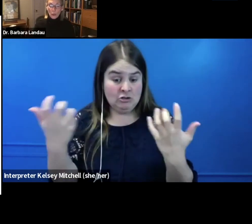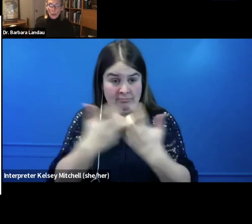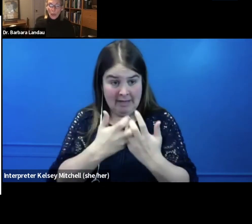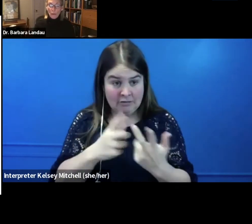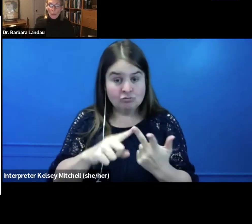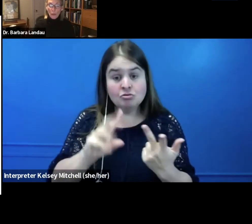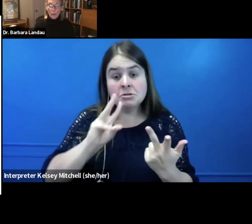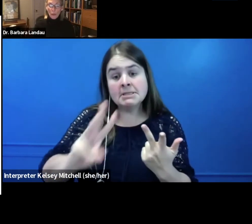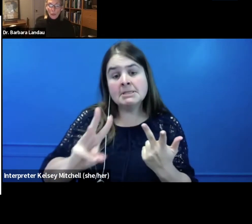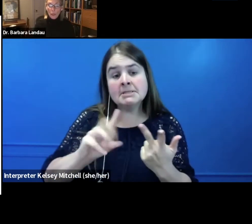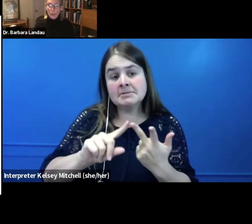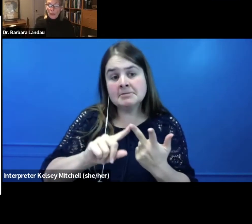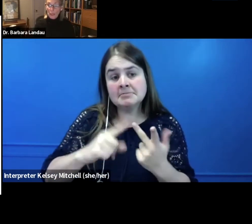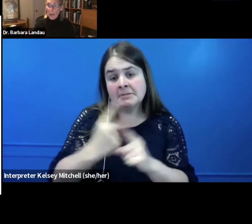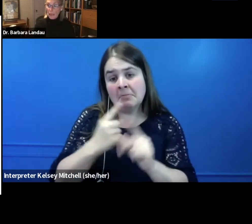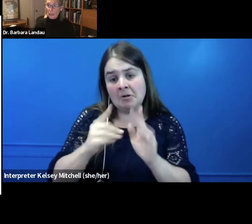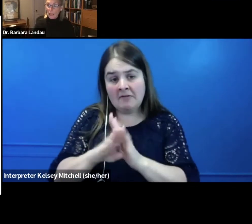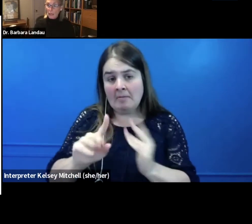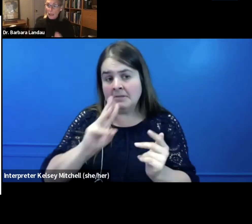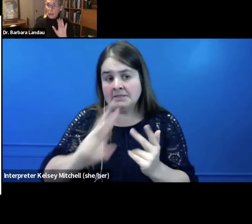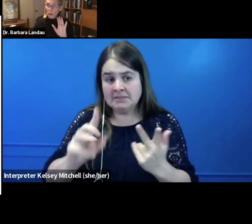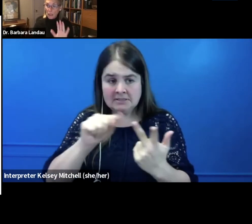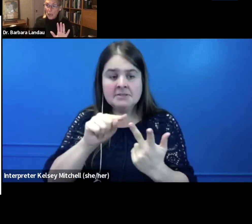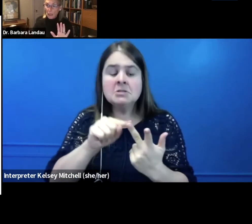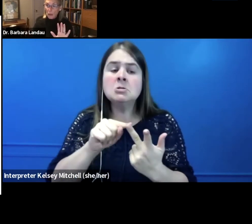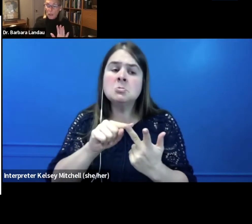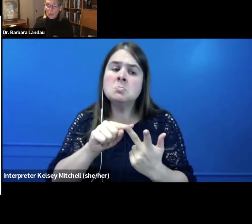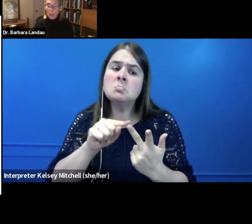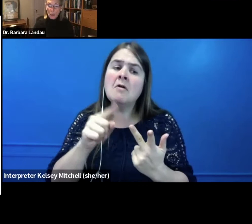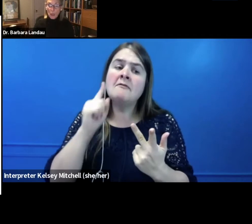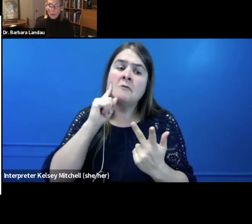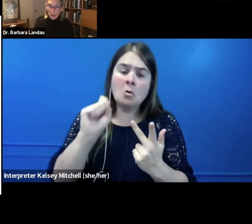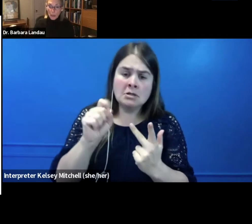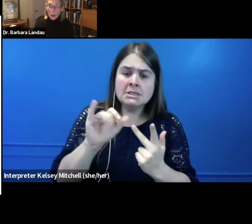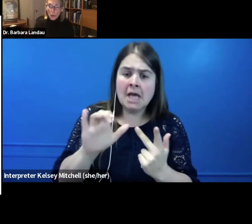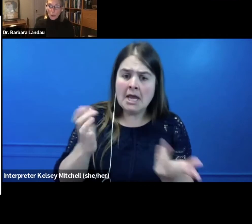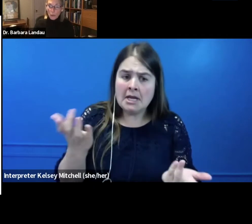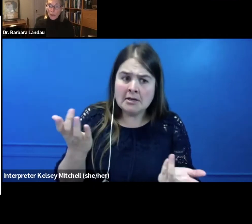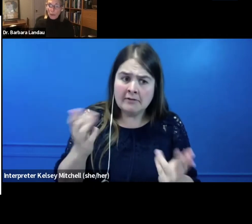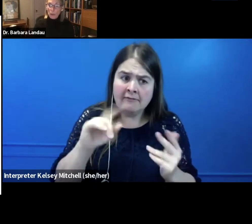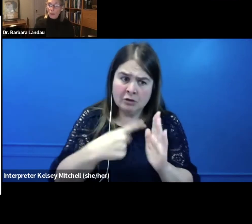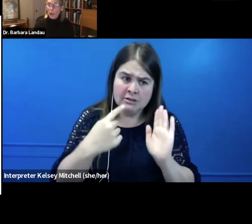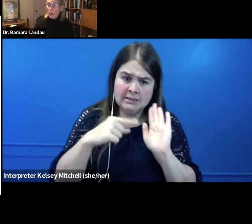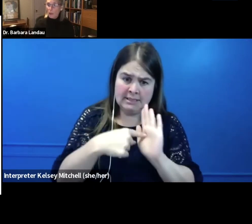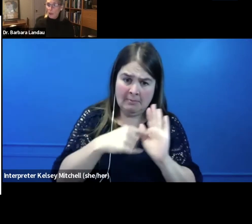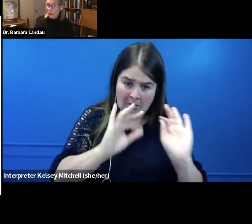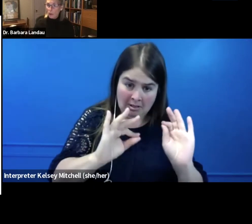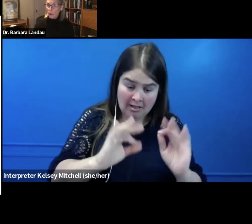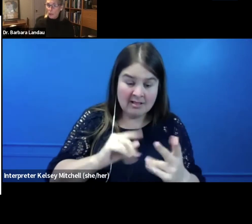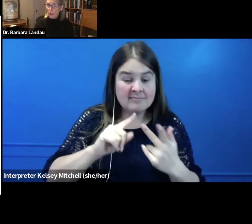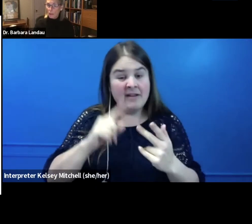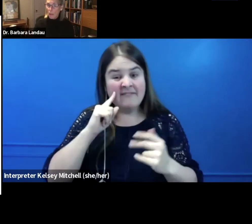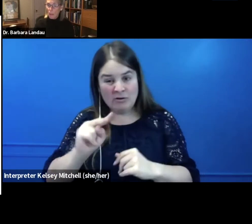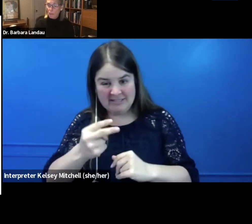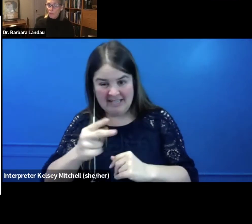on average are very good in the static case the case of static noise but it's harder for them to do random or yoke